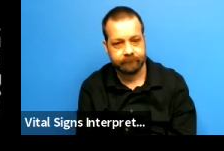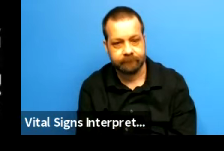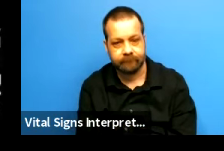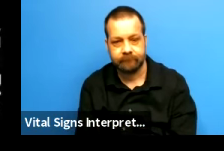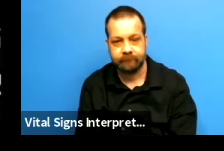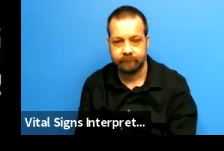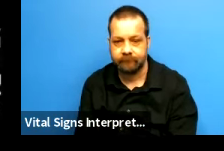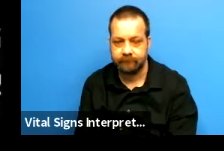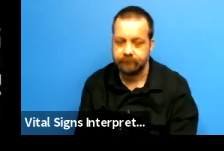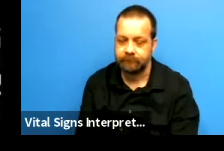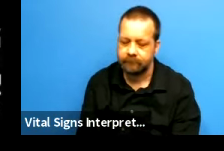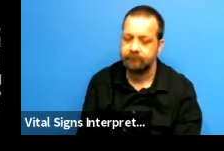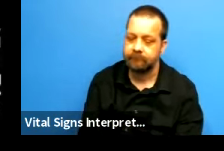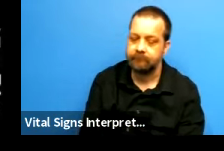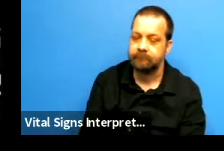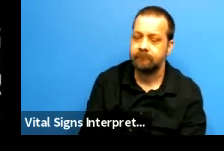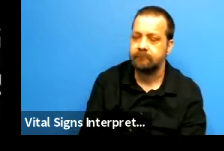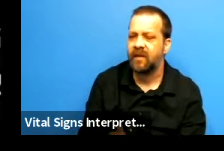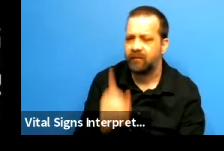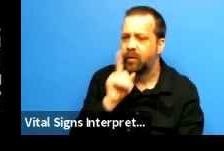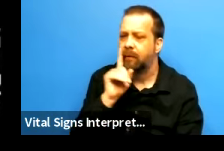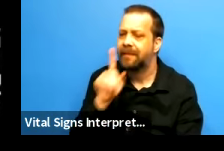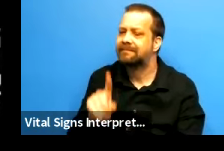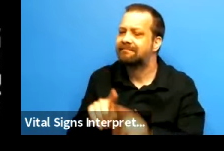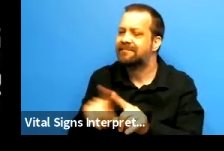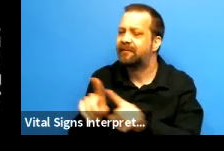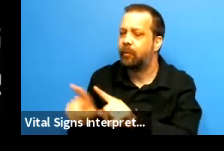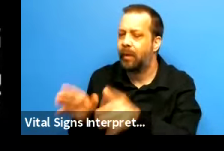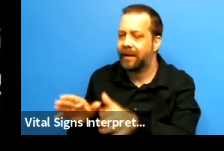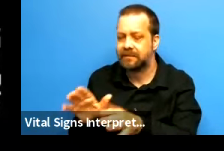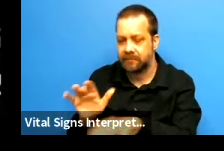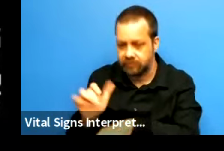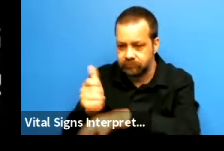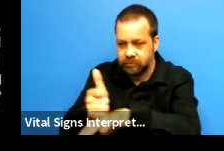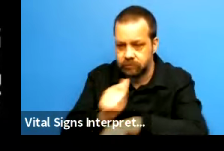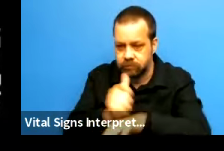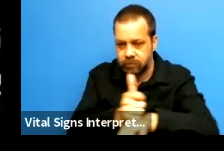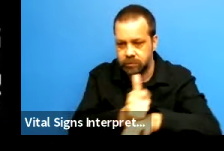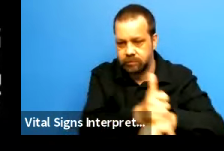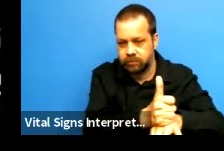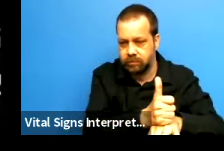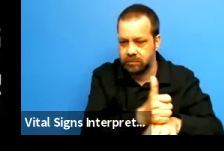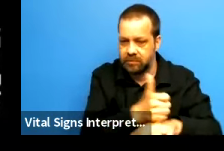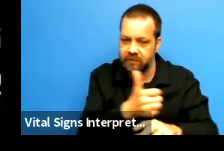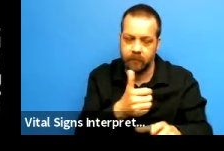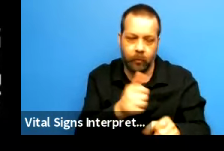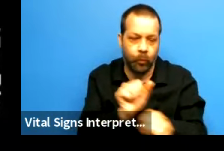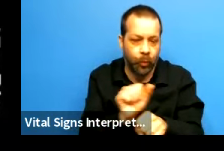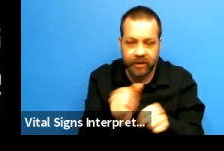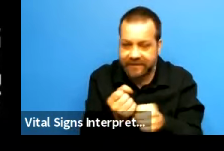various ways to implement things that are for the worker's safety and employee safety